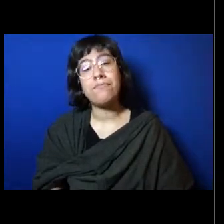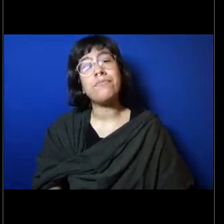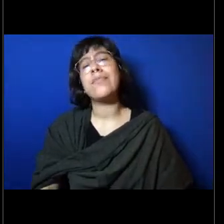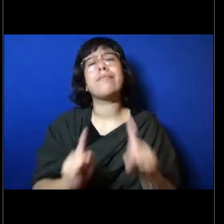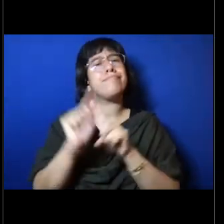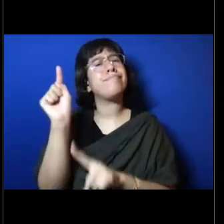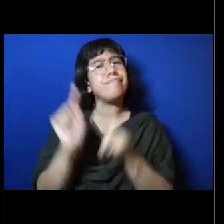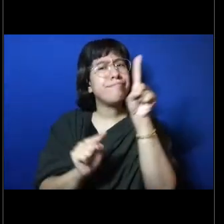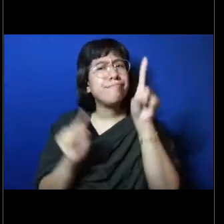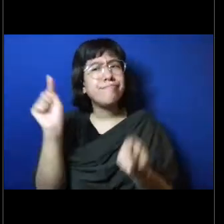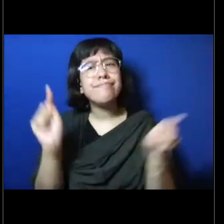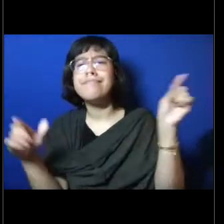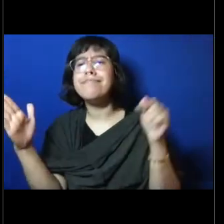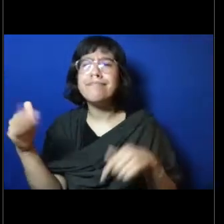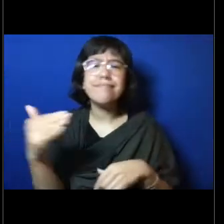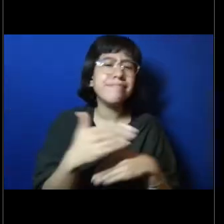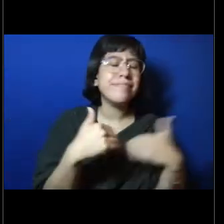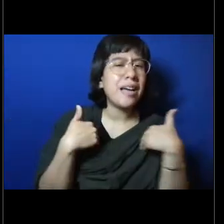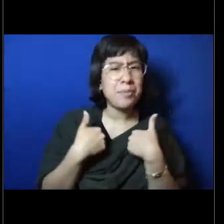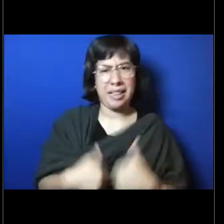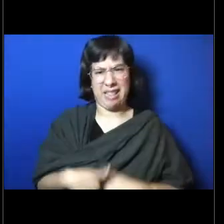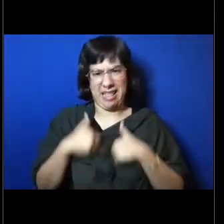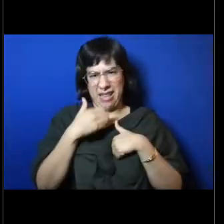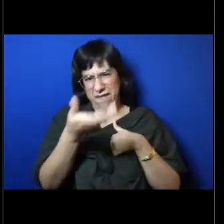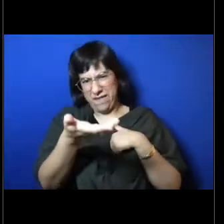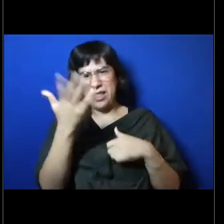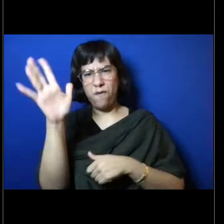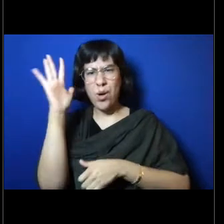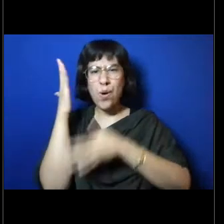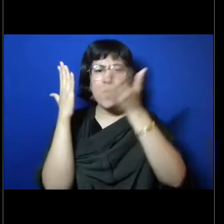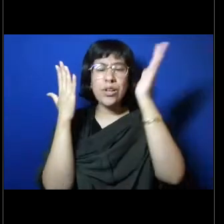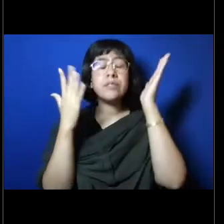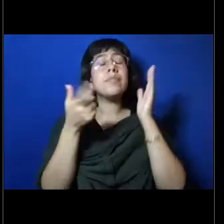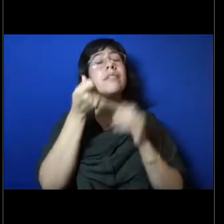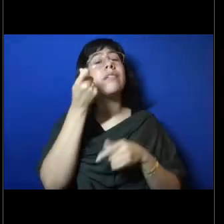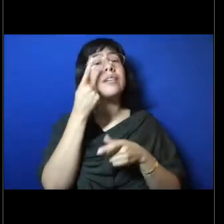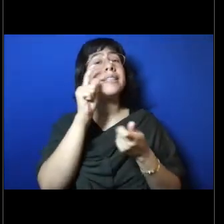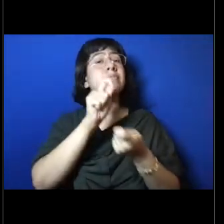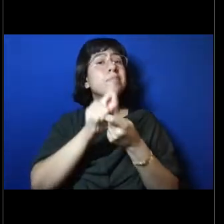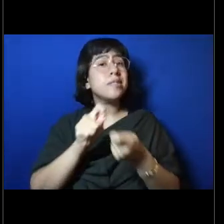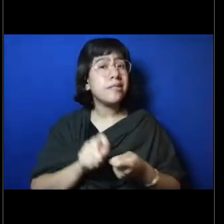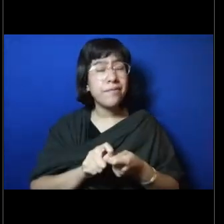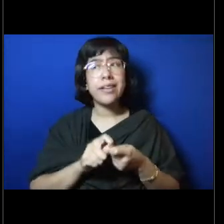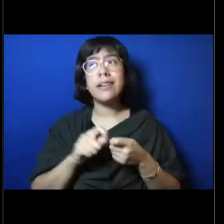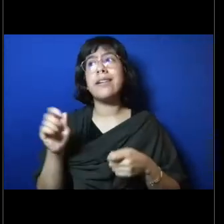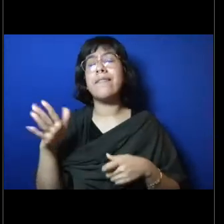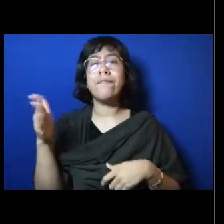and organisms that live in this kelp forest, there are certain species that really help to allow